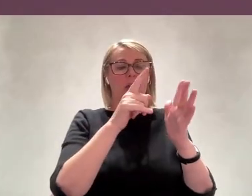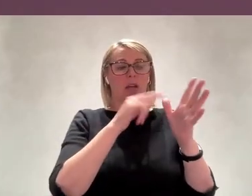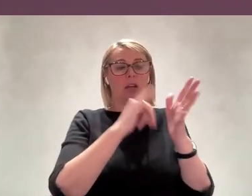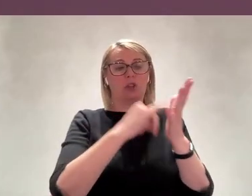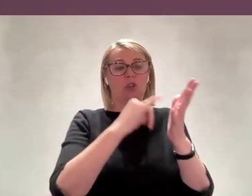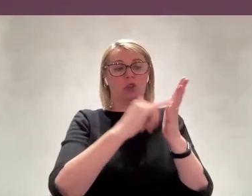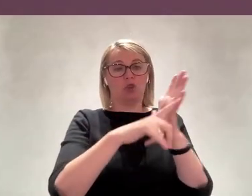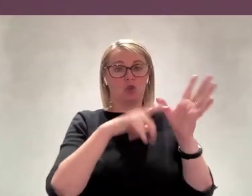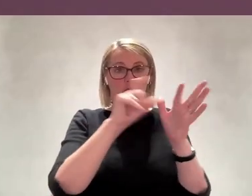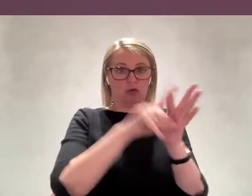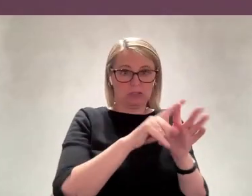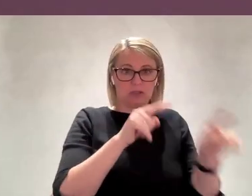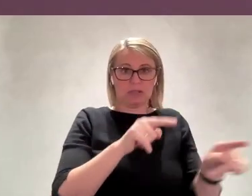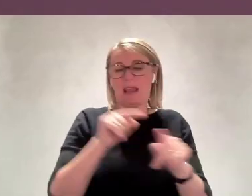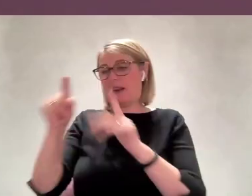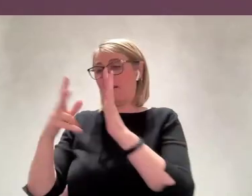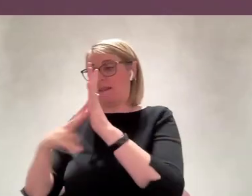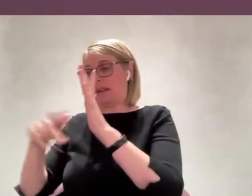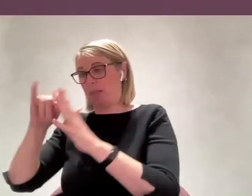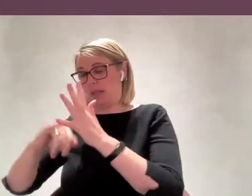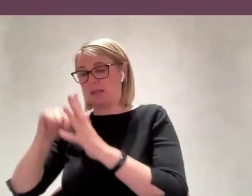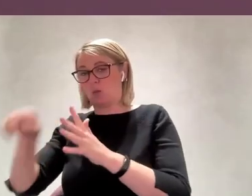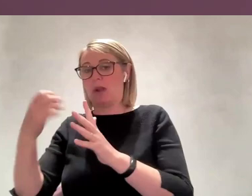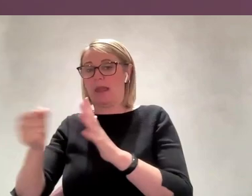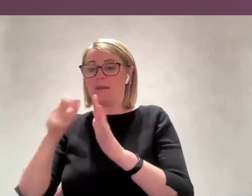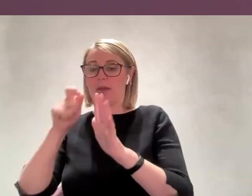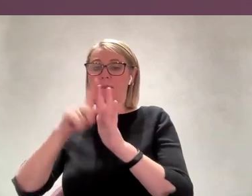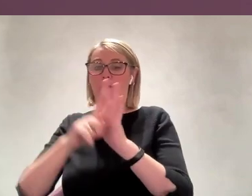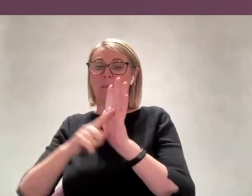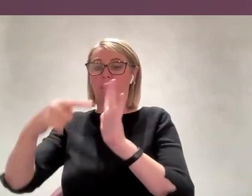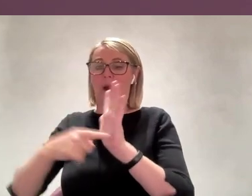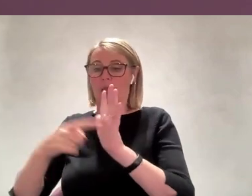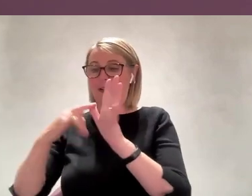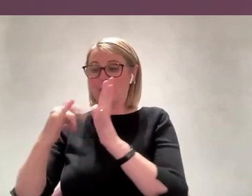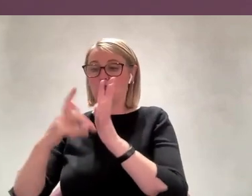And in the VPS, similarly with our pilot AI Assurance